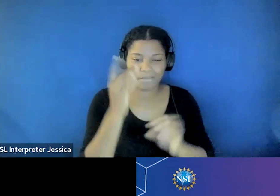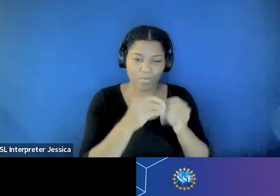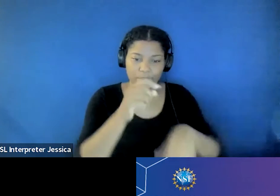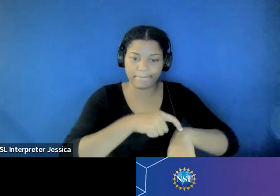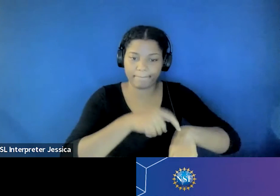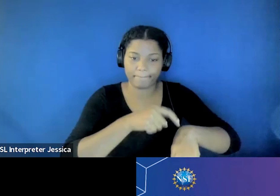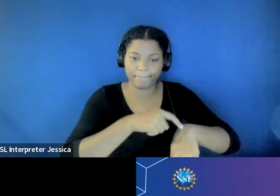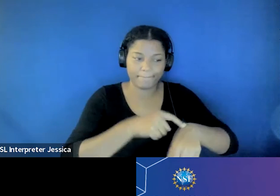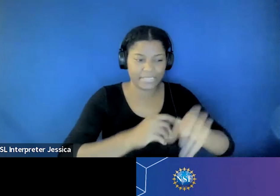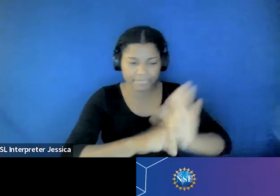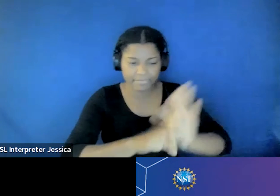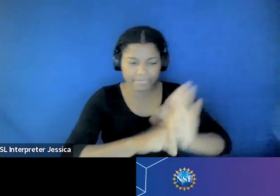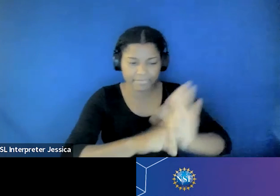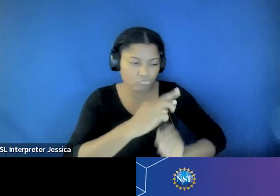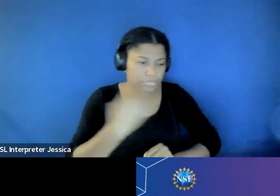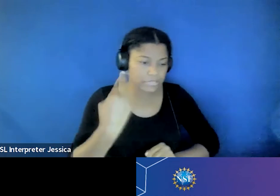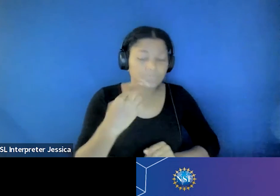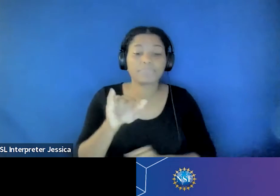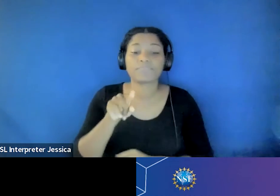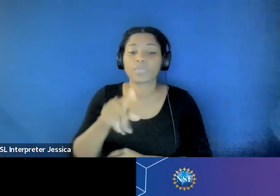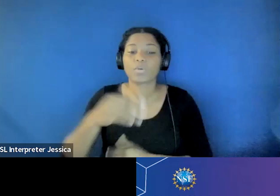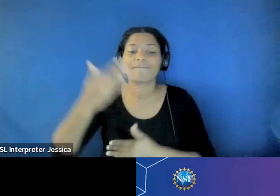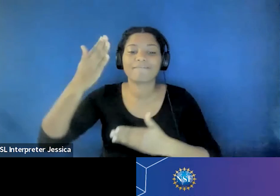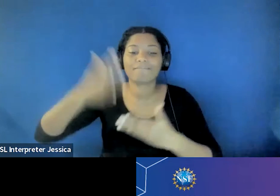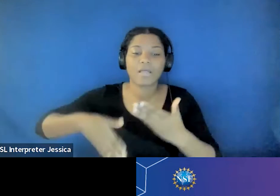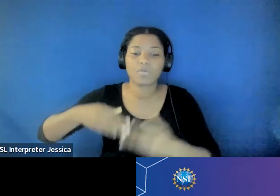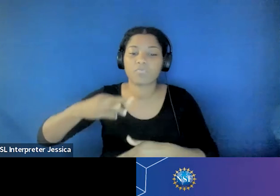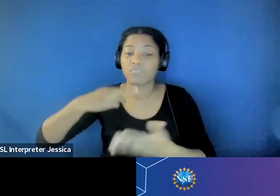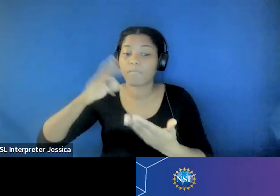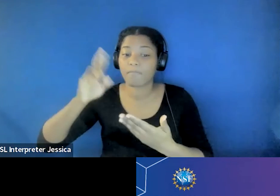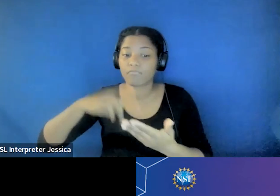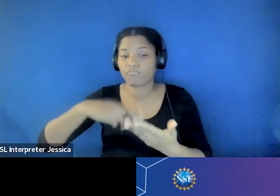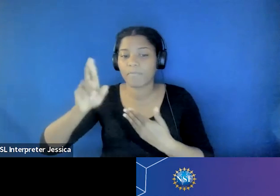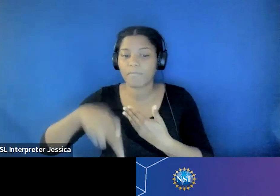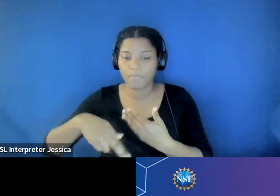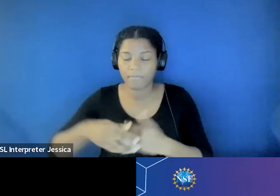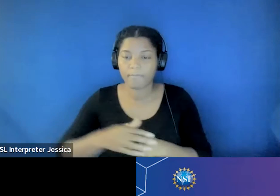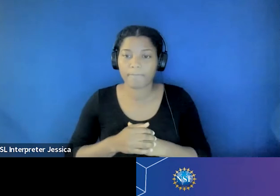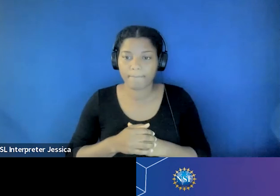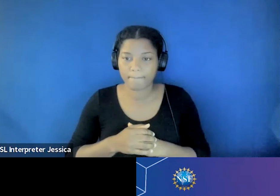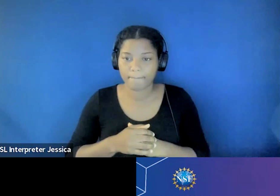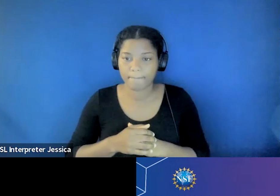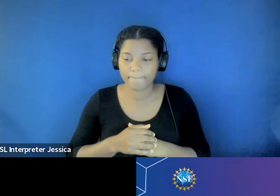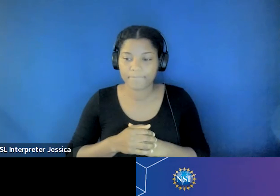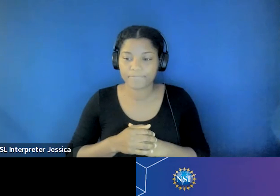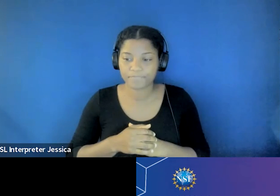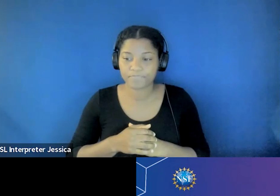And when you submit your final report, what we often, and, understandably get,